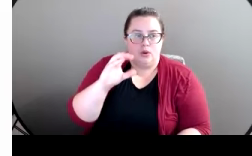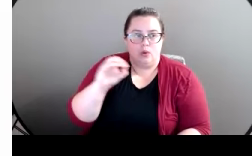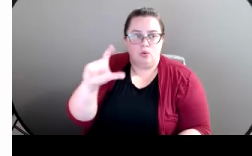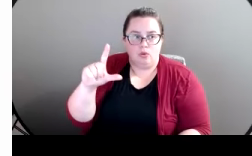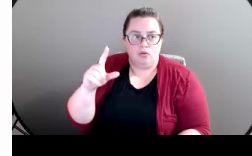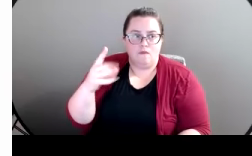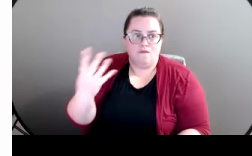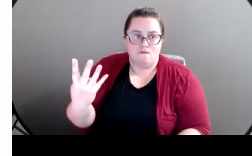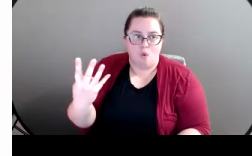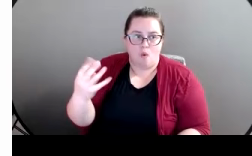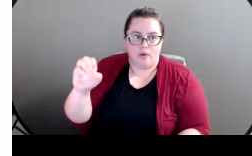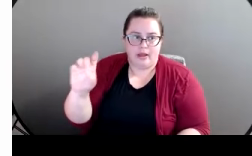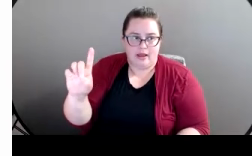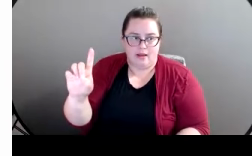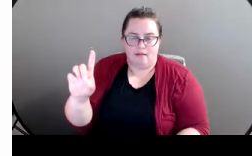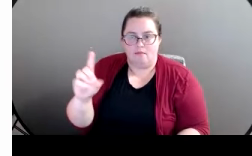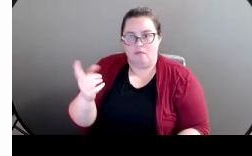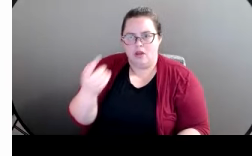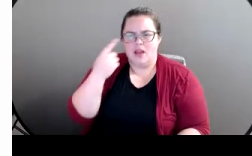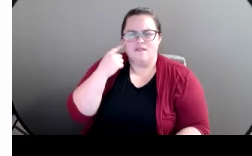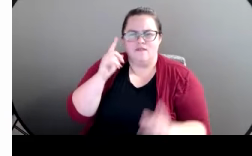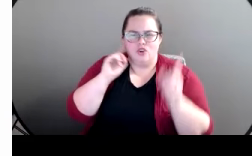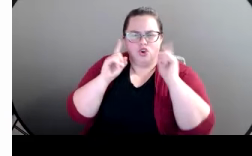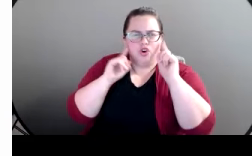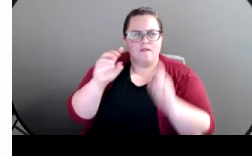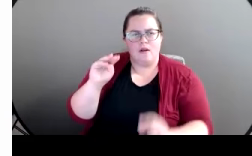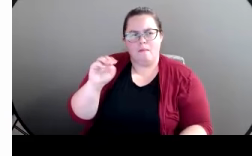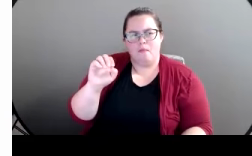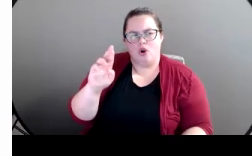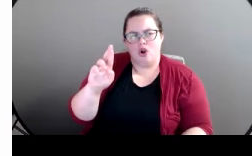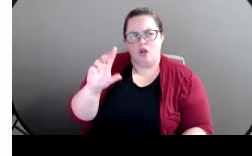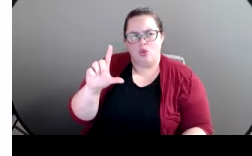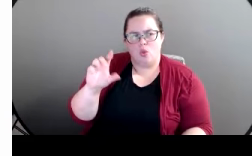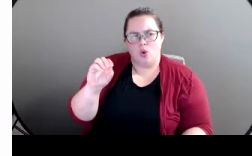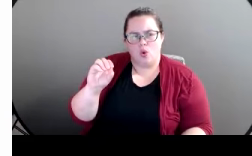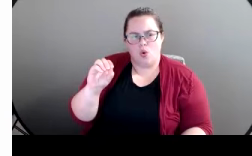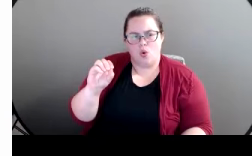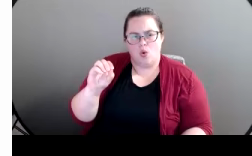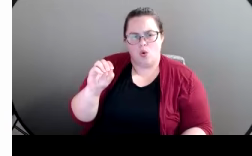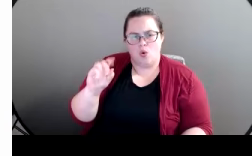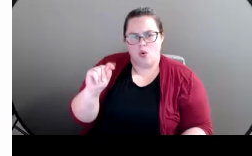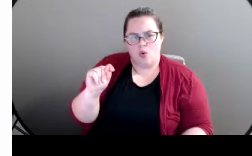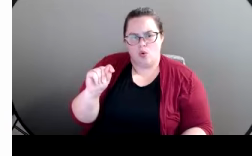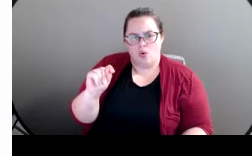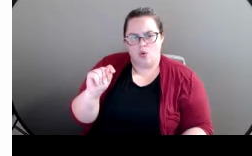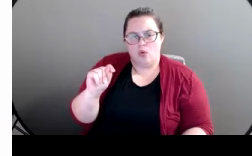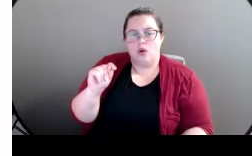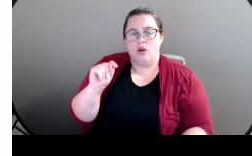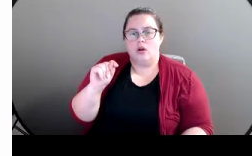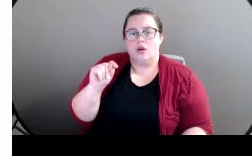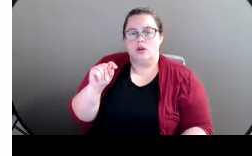If you've heard of Merlot, that's an acronym, MERLOT. It's connected to that.